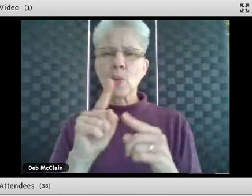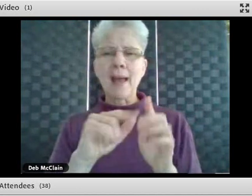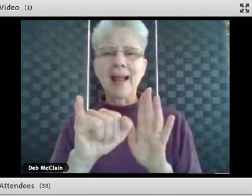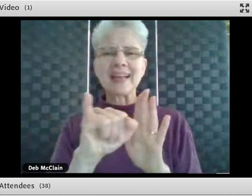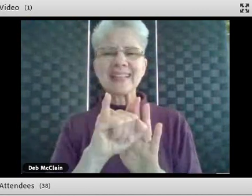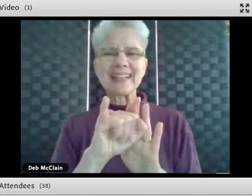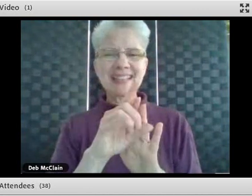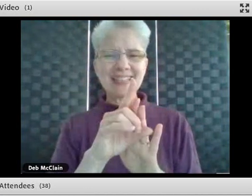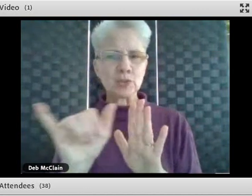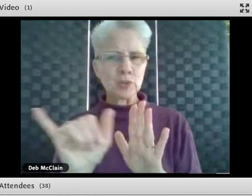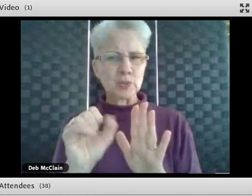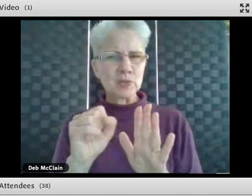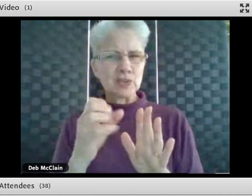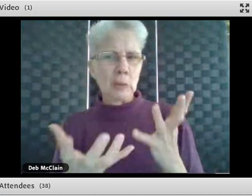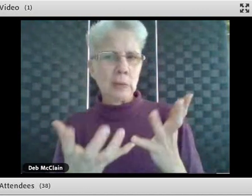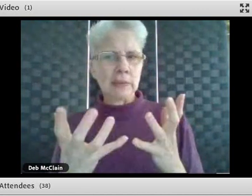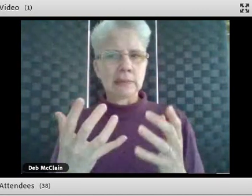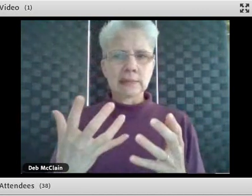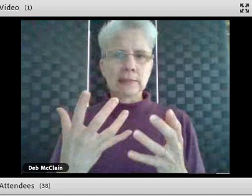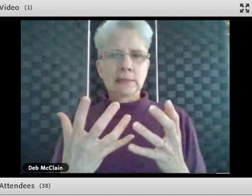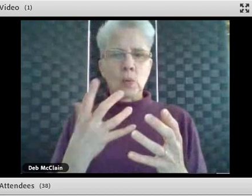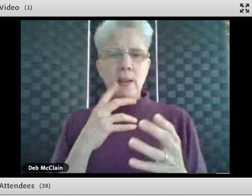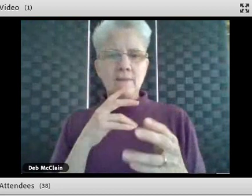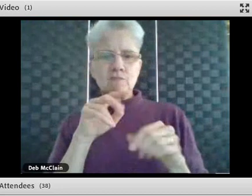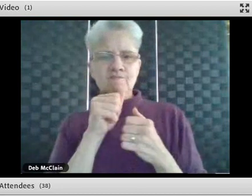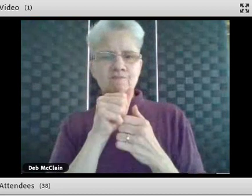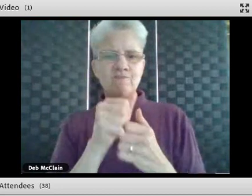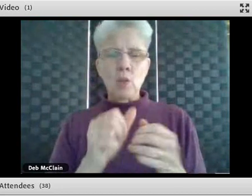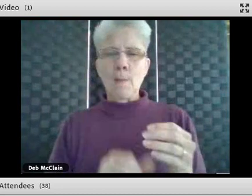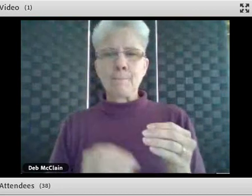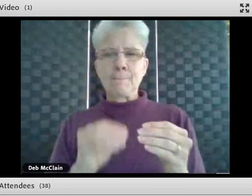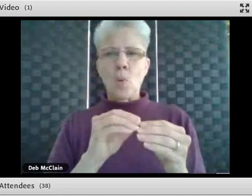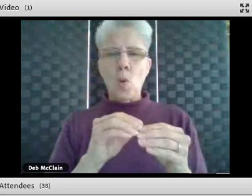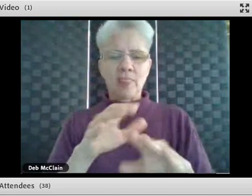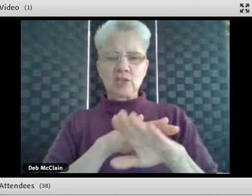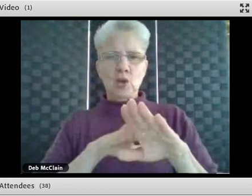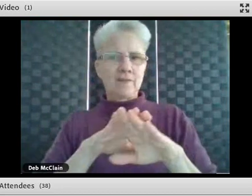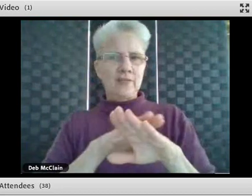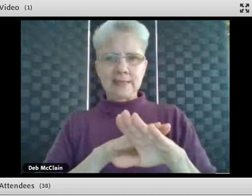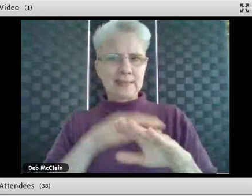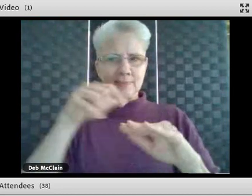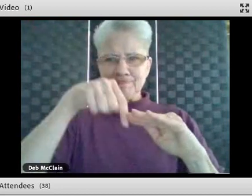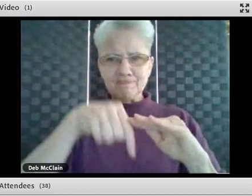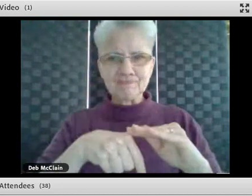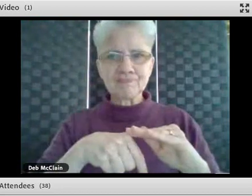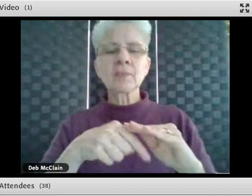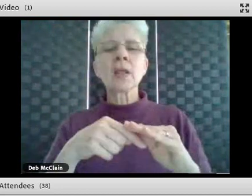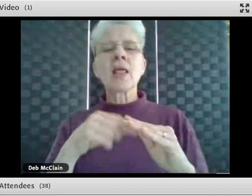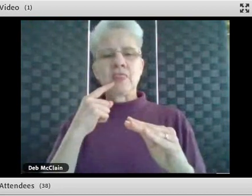So, we do have to kind of go just beyond the surface to make sure that we're capturing